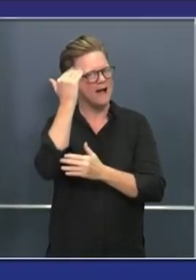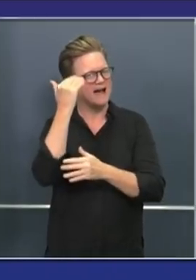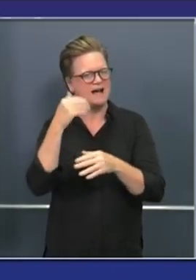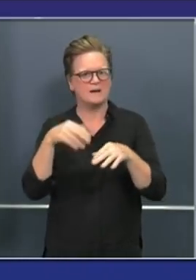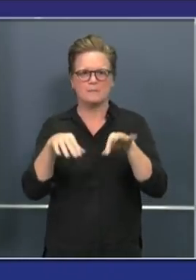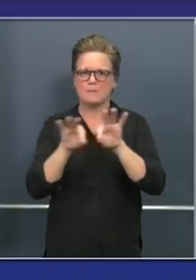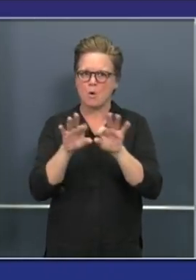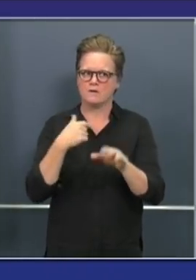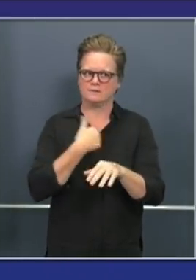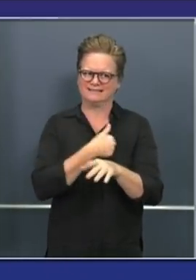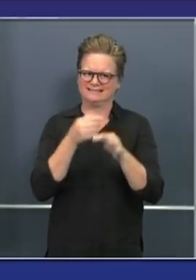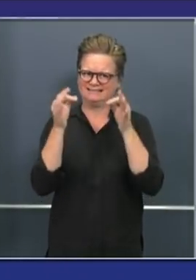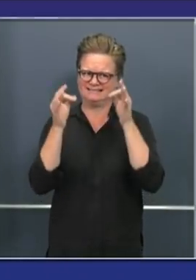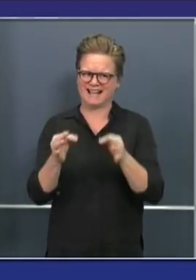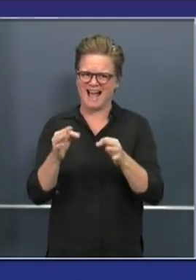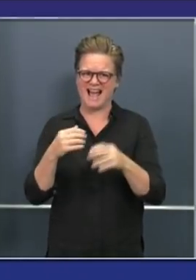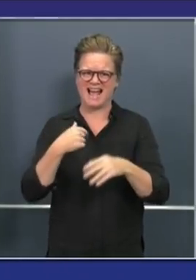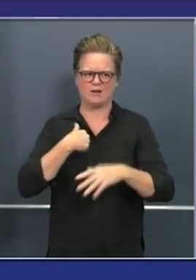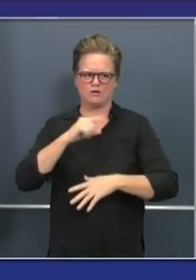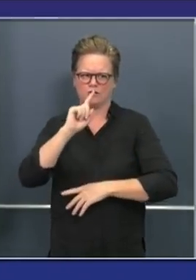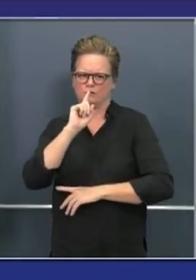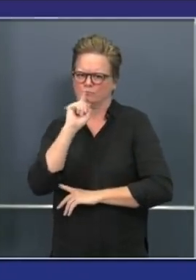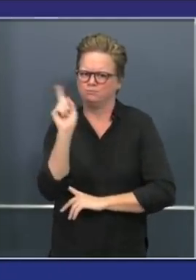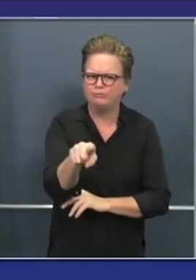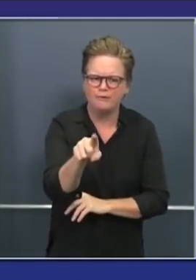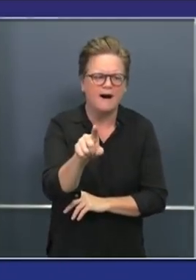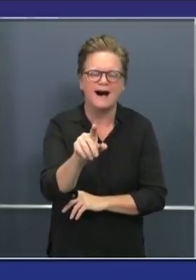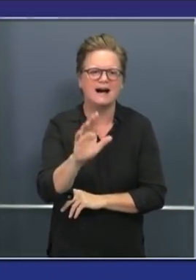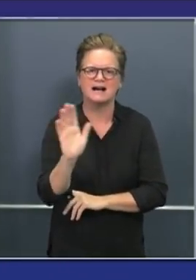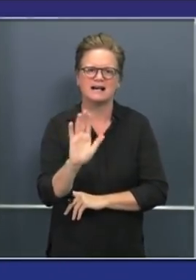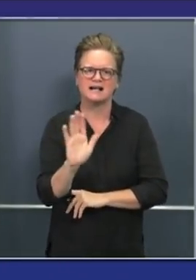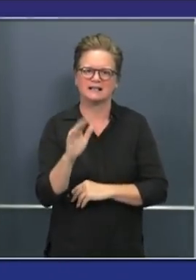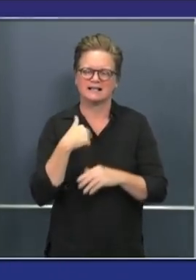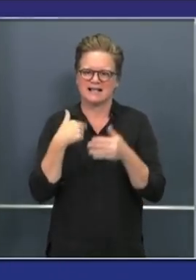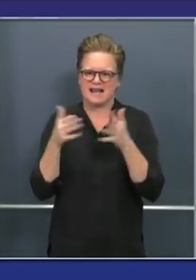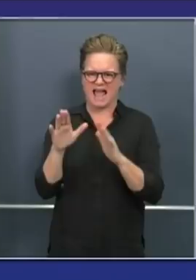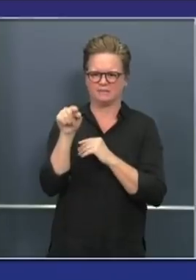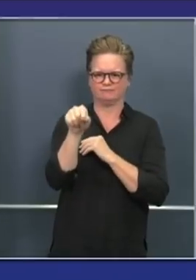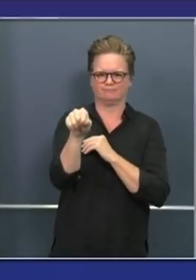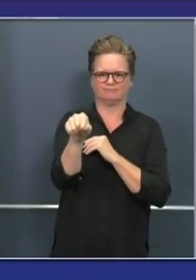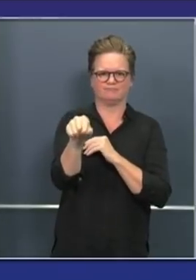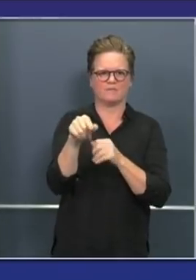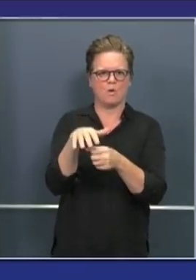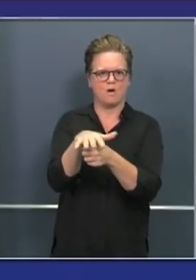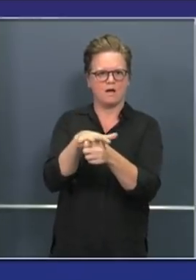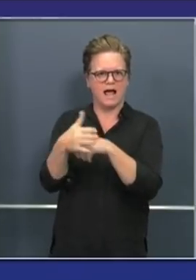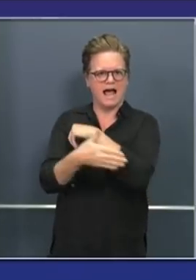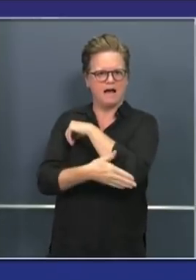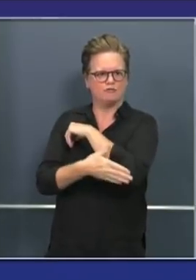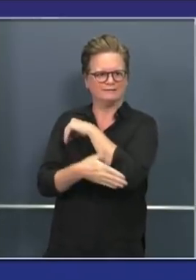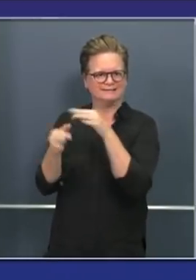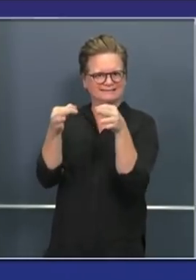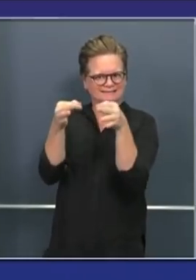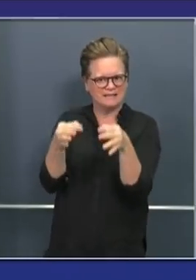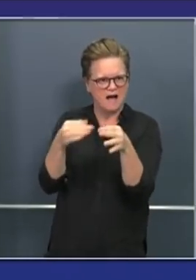AND ACCORDINGLY, WE HAVE AFFORDED THE ABILITY FOR LOCAL HEALTH DIRECTORS WORKING COLLABORATIVELY WITH THEIR